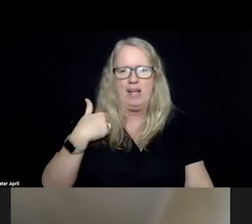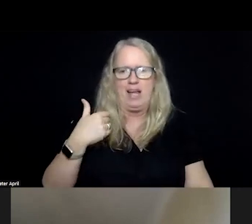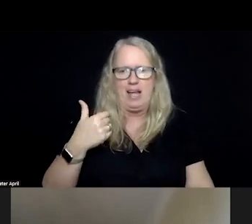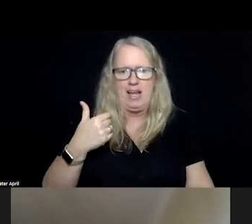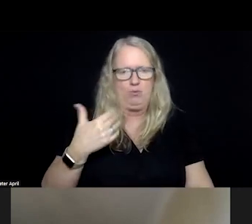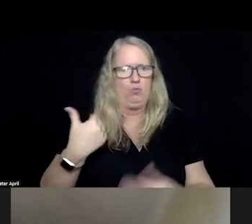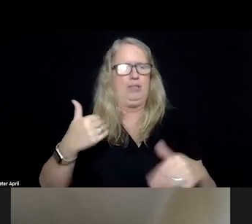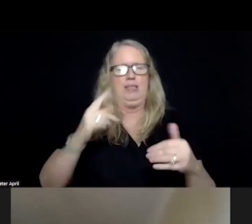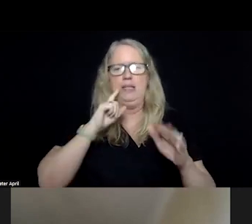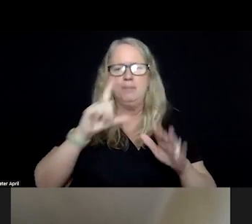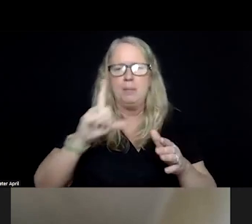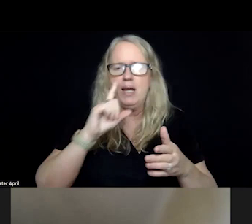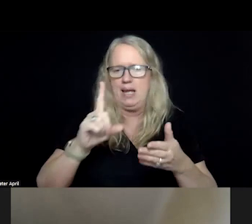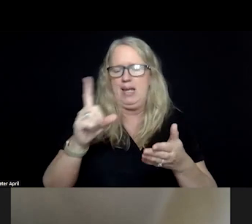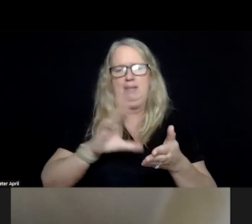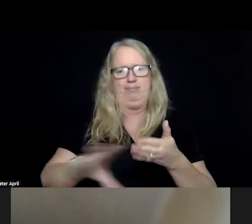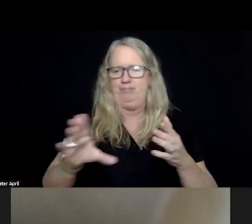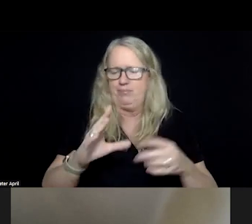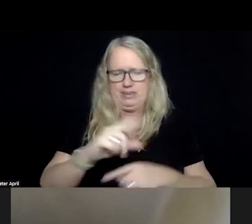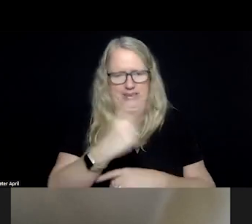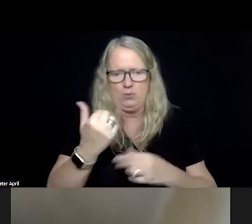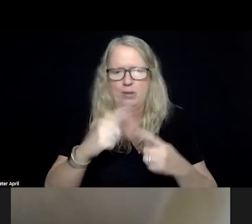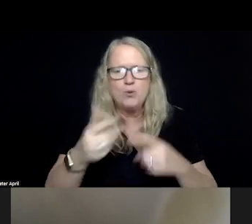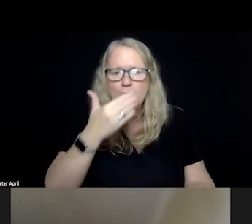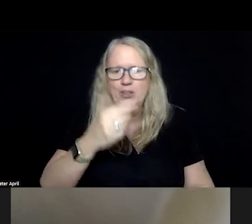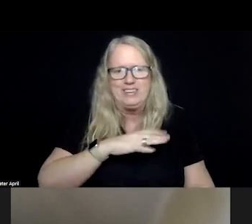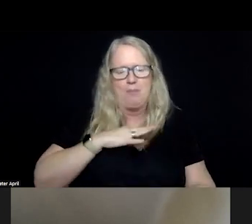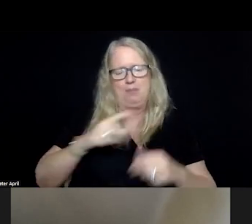DISCHARGE PLANNER THAT I HAVE HAD SINCE DAY ONE. GET GOOD STAFF IS MY FIRST TIP.